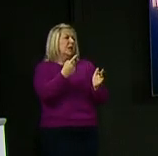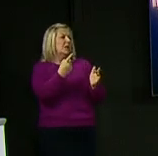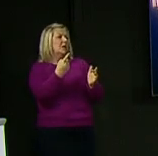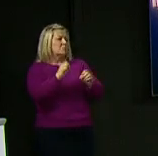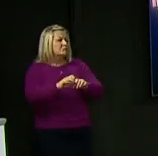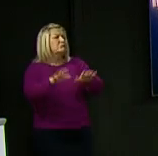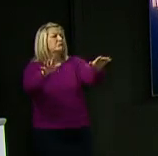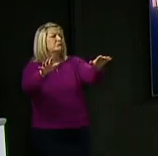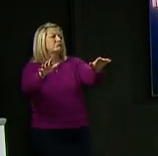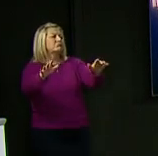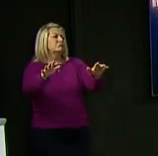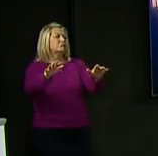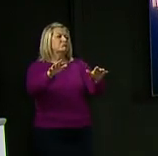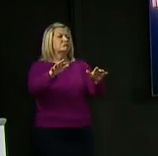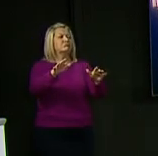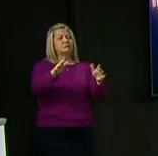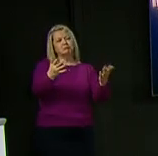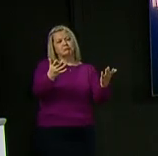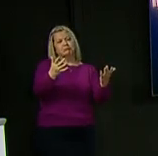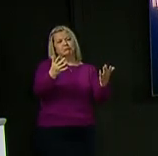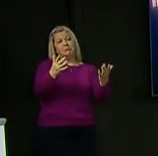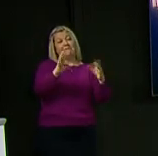per cent, so, a sort-of back of a fag packet calculation of the number of deaths would